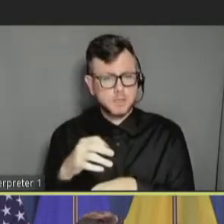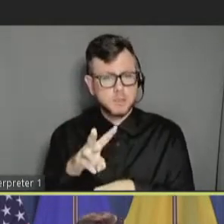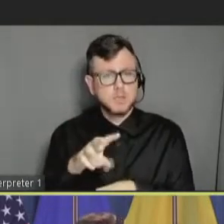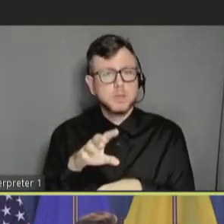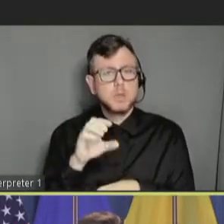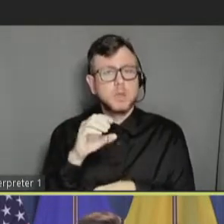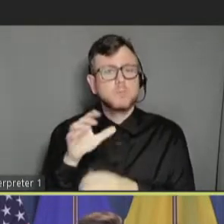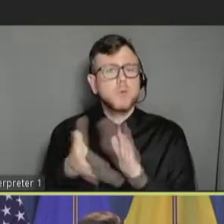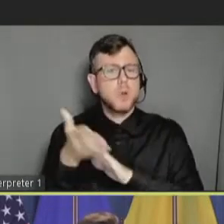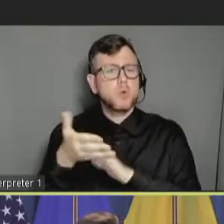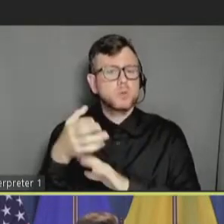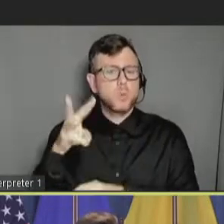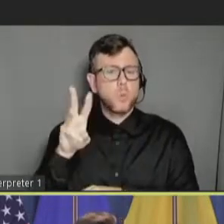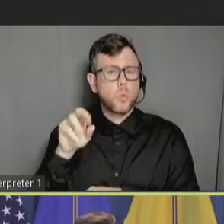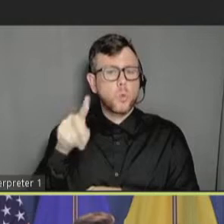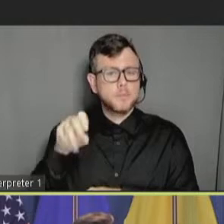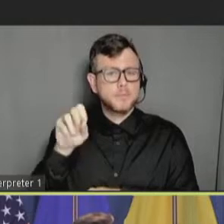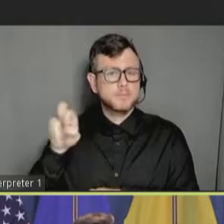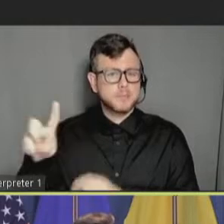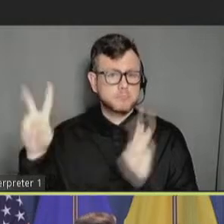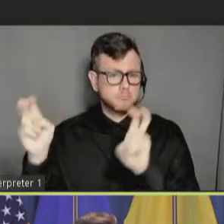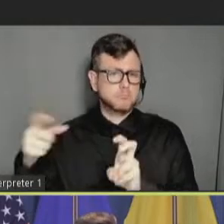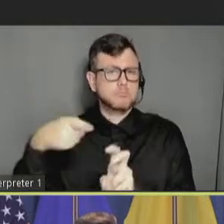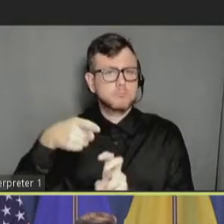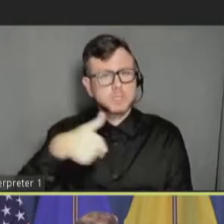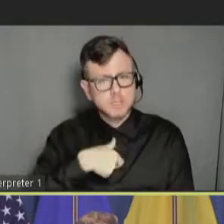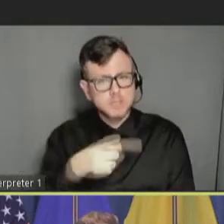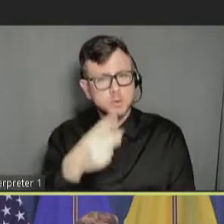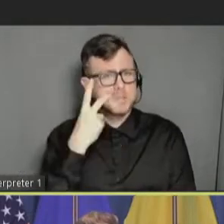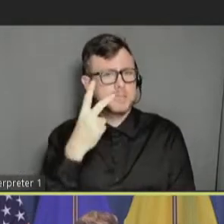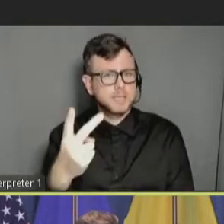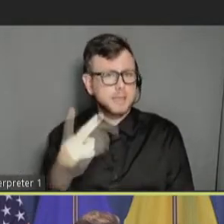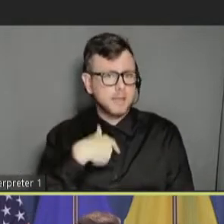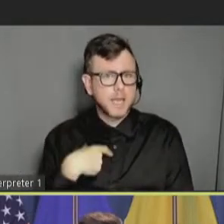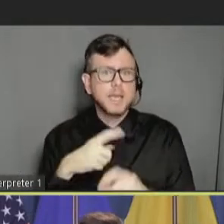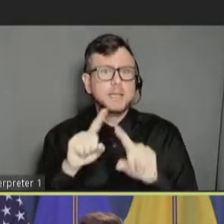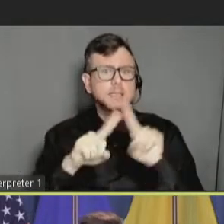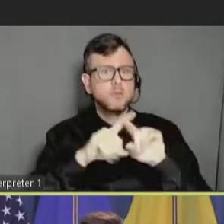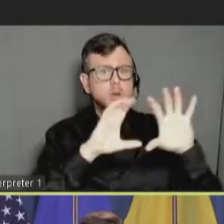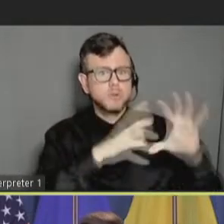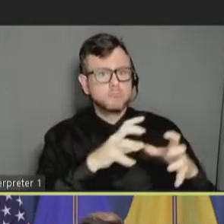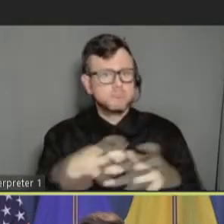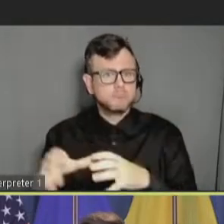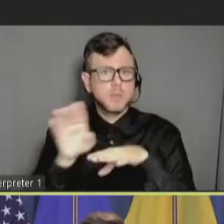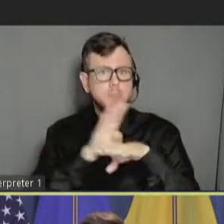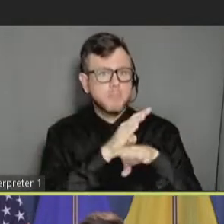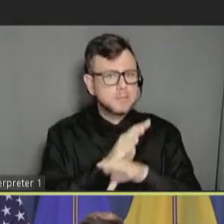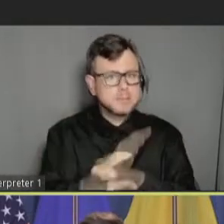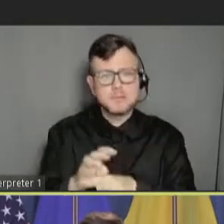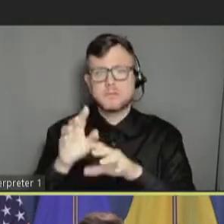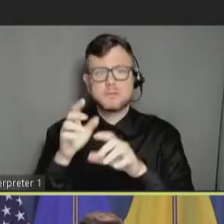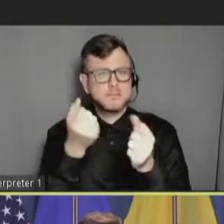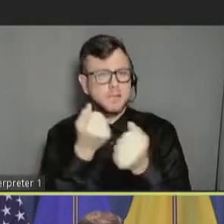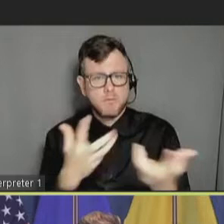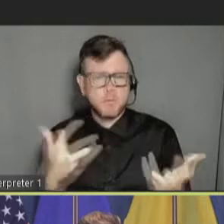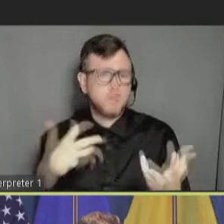as the best practice example of multisectoral cooperation. Even so, there are some opportunities